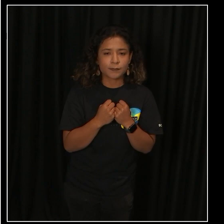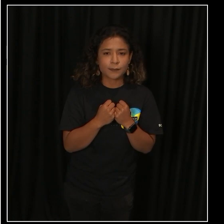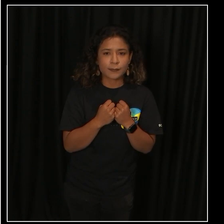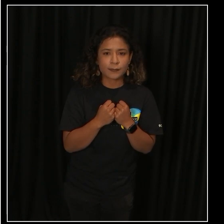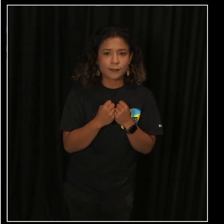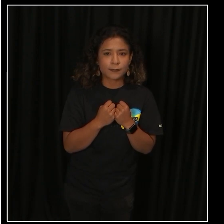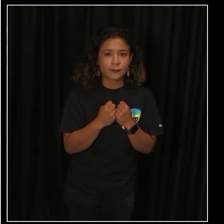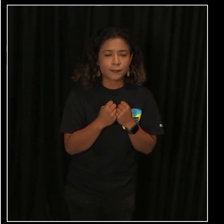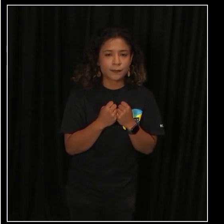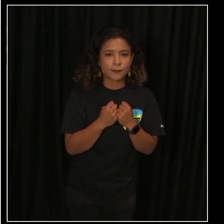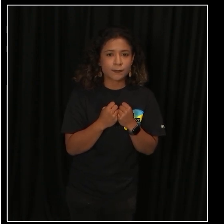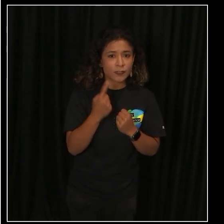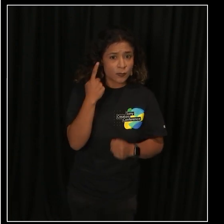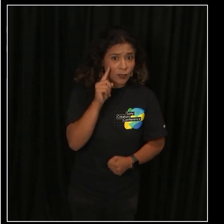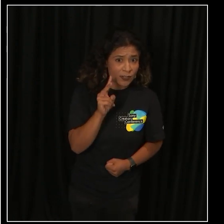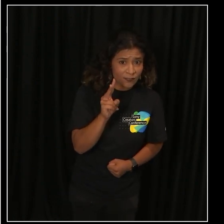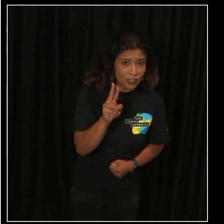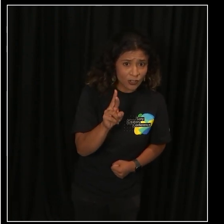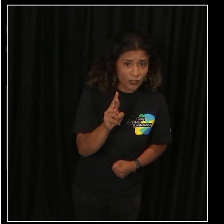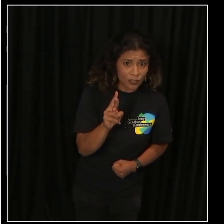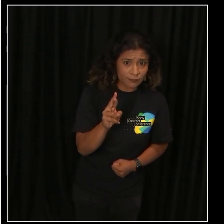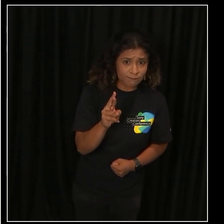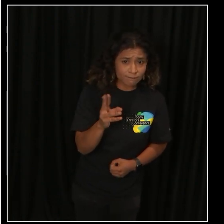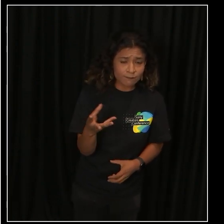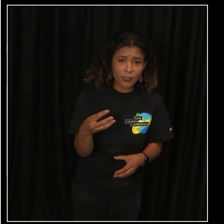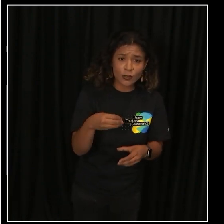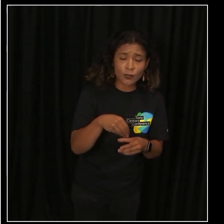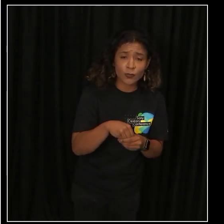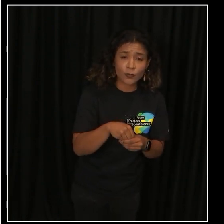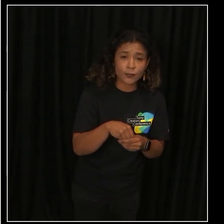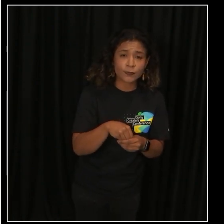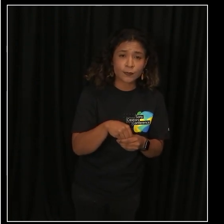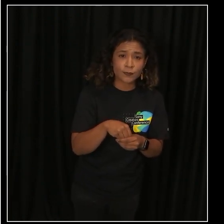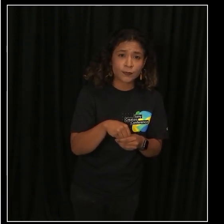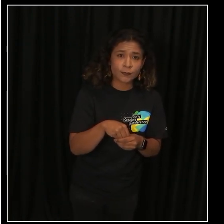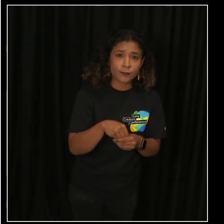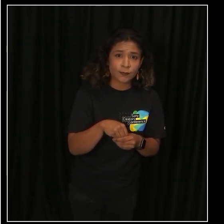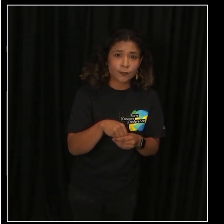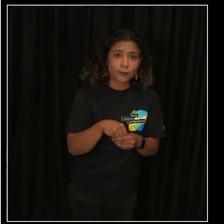PlayStation VR2 had P3-D65 HDR panels.